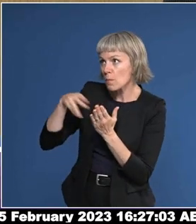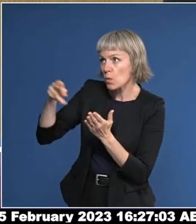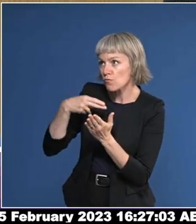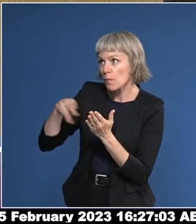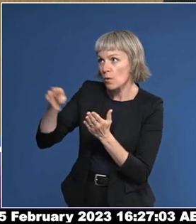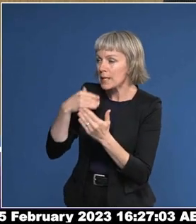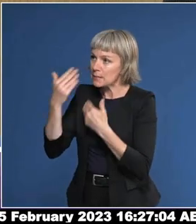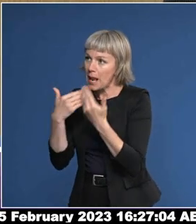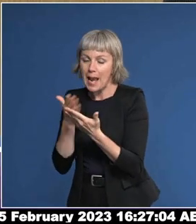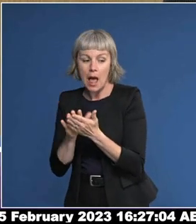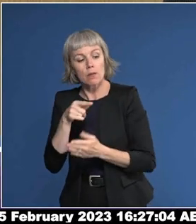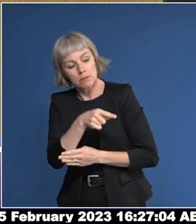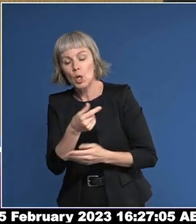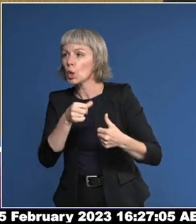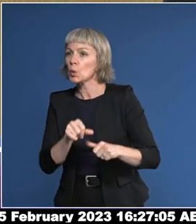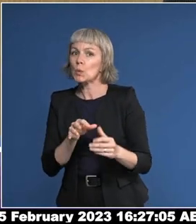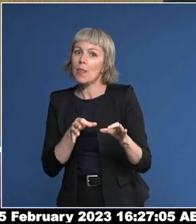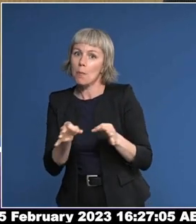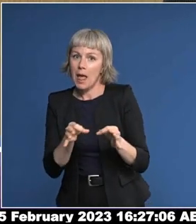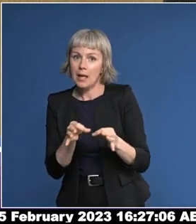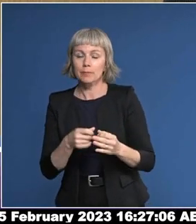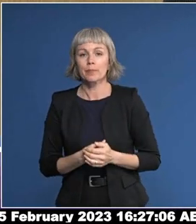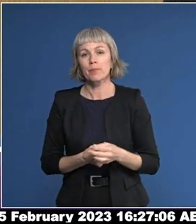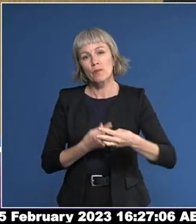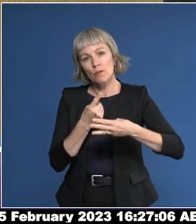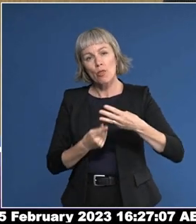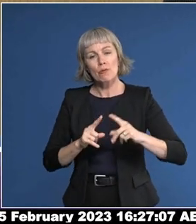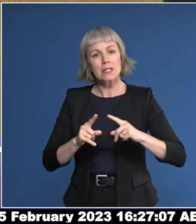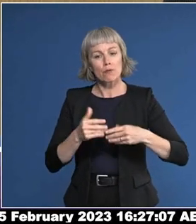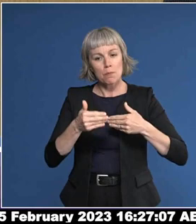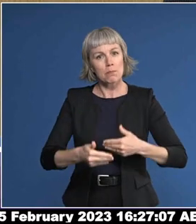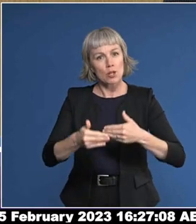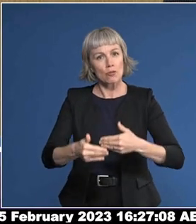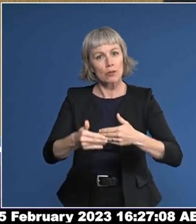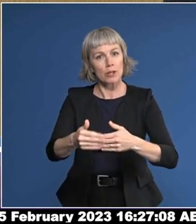Typically, there is three reporting periods that a support coordinator will be required